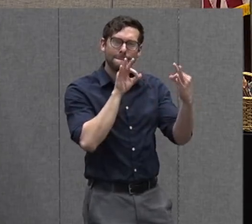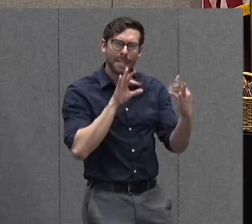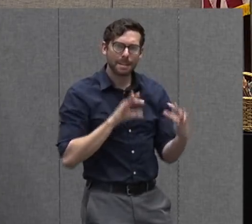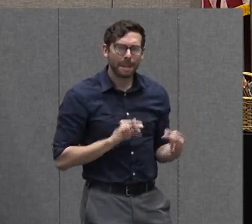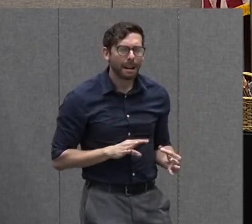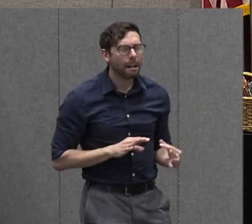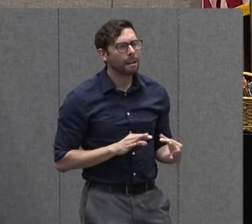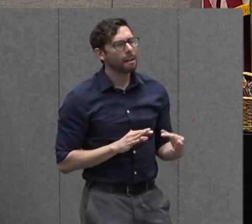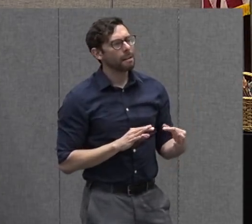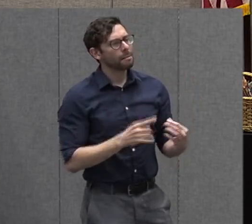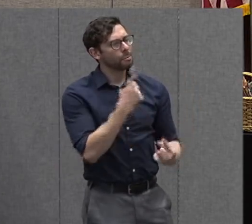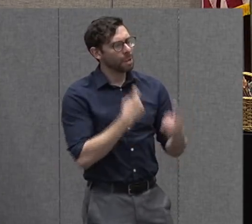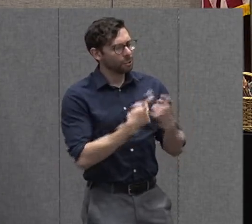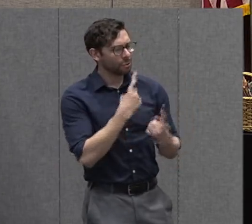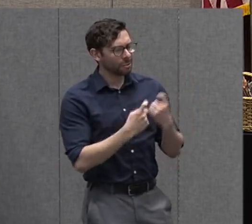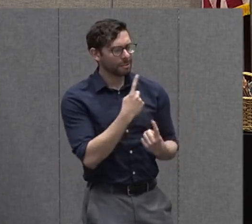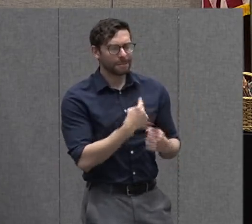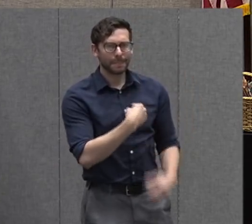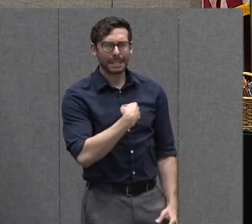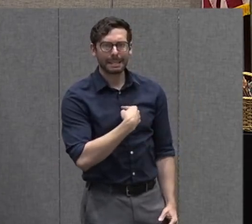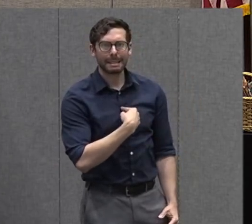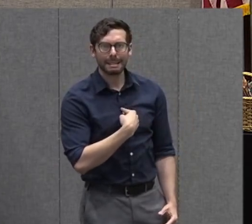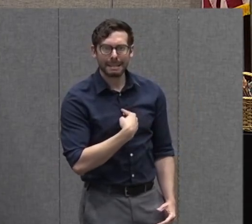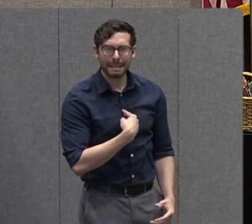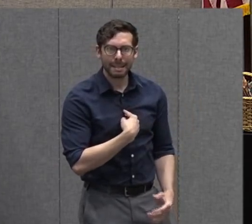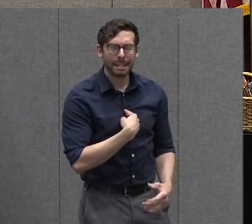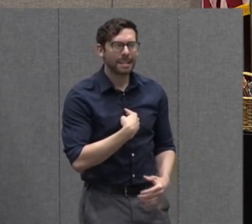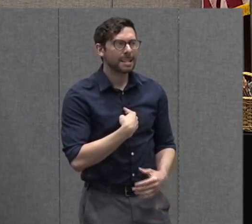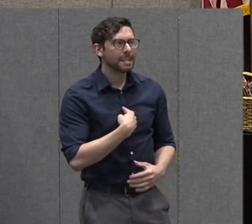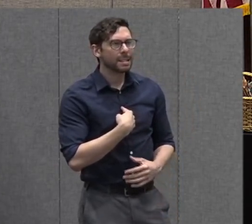[Mr. R] Push my poetic ponderings of the poem.